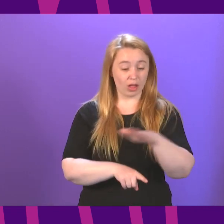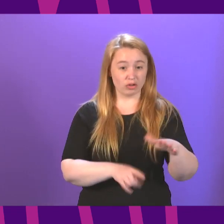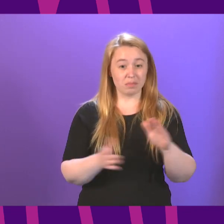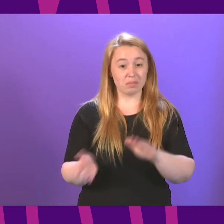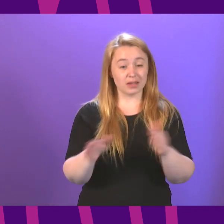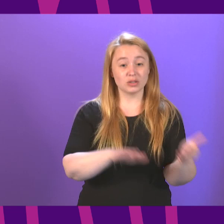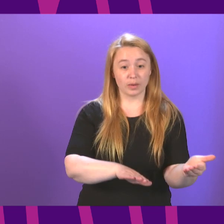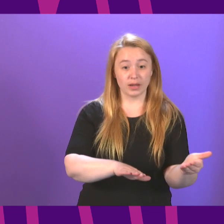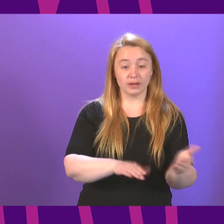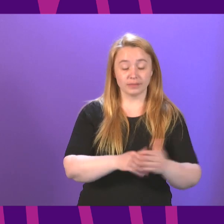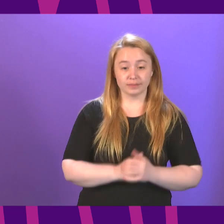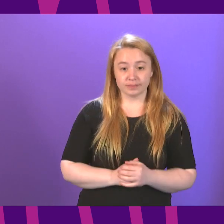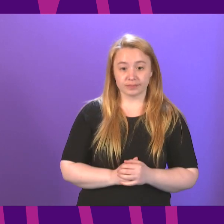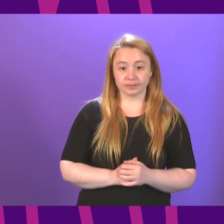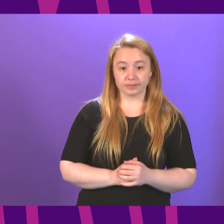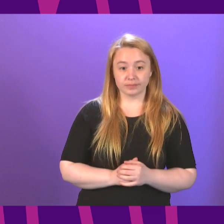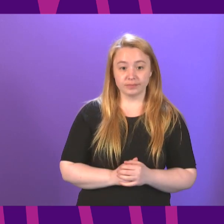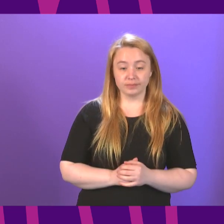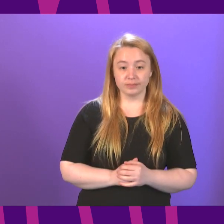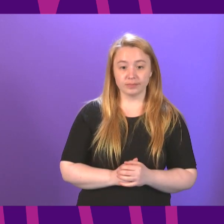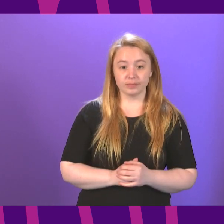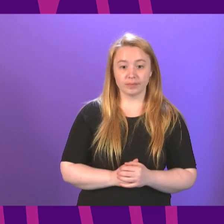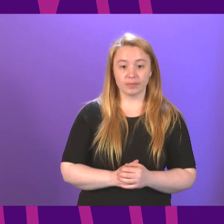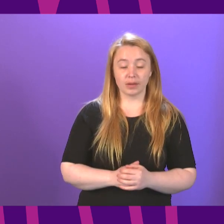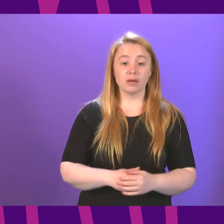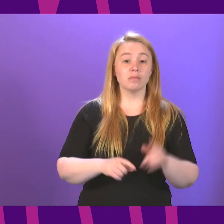We would never have got to this point if it was not for the bravery of national